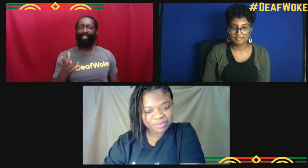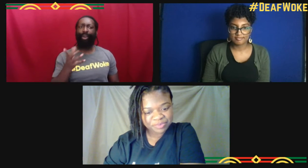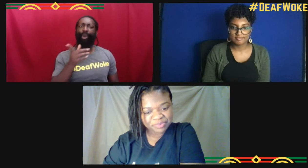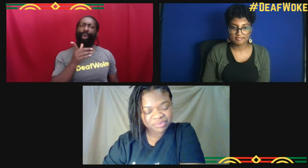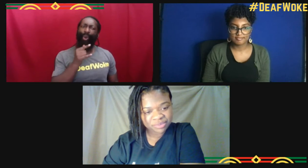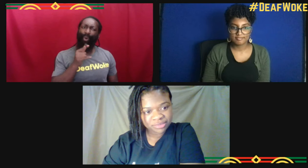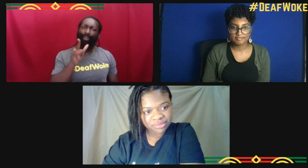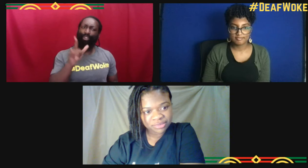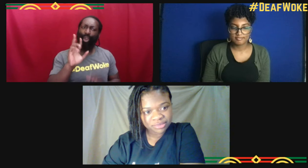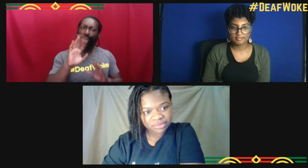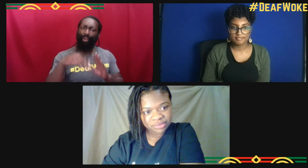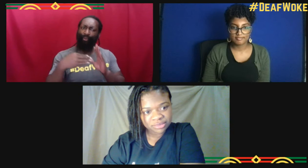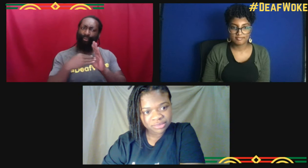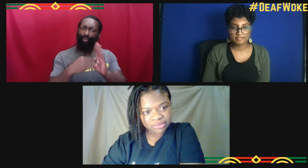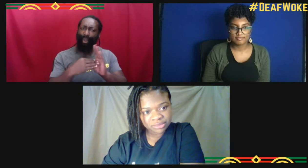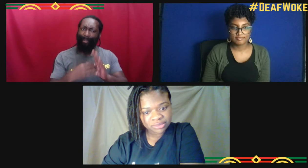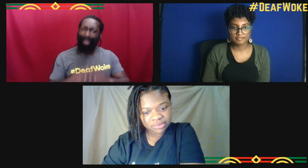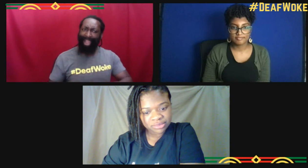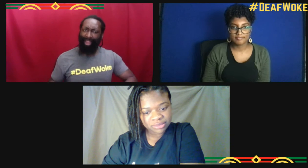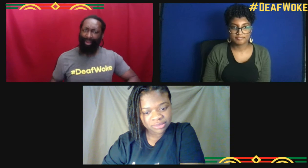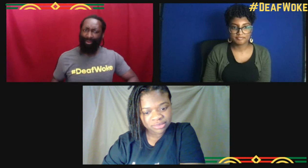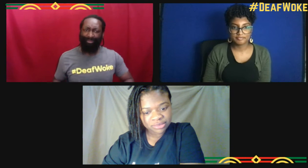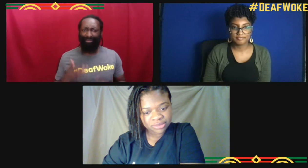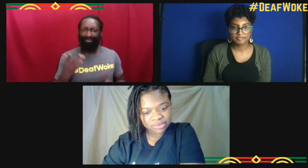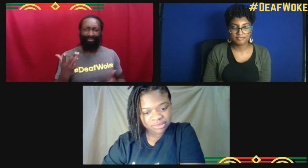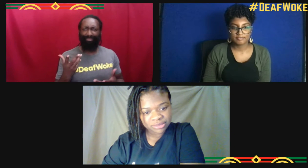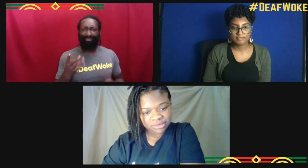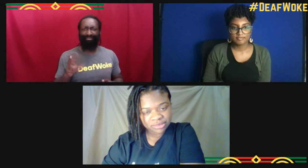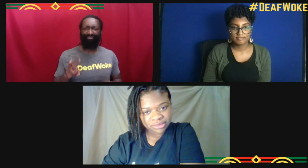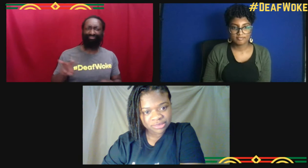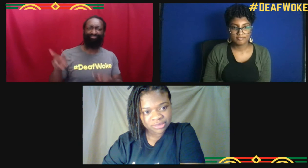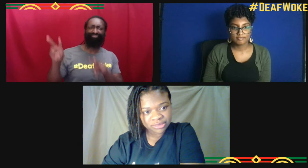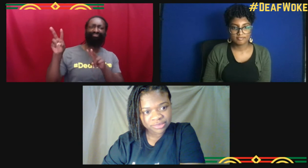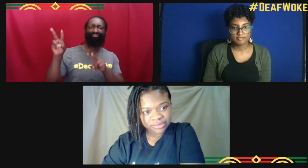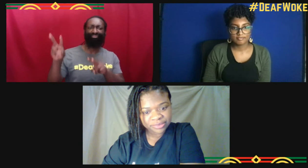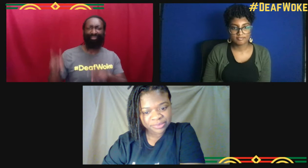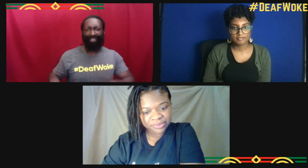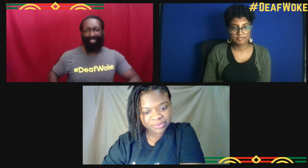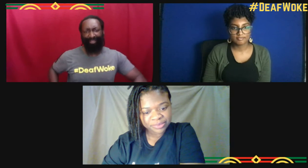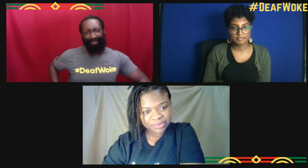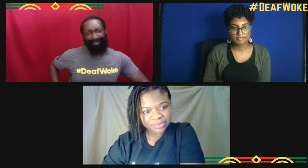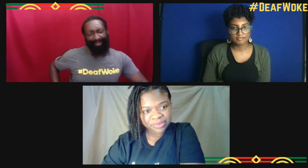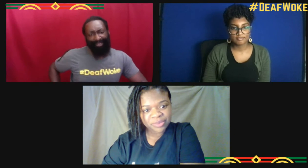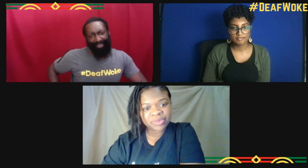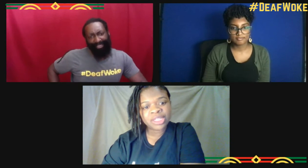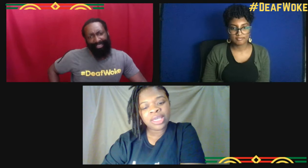I might have to come out there and see it. Who's your role model? Who do you look up to?